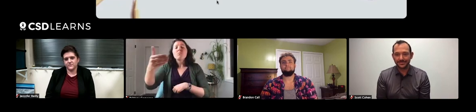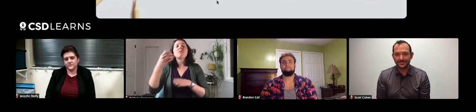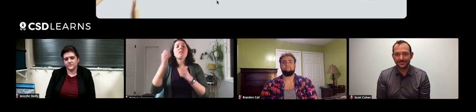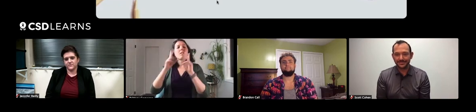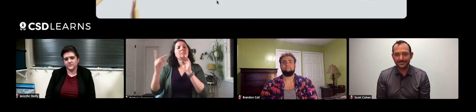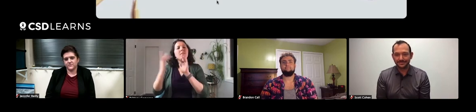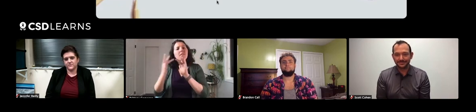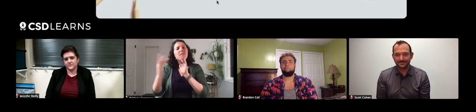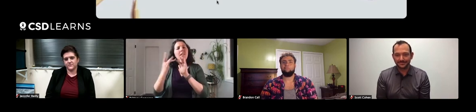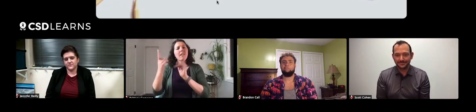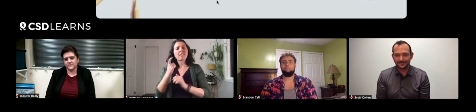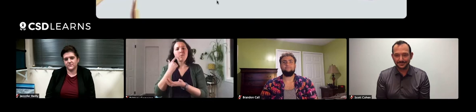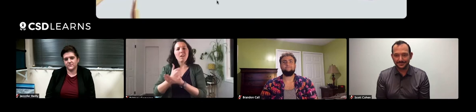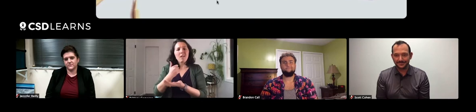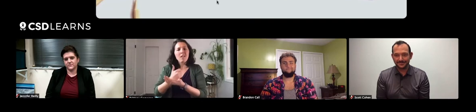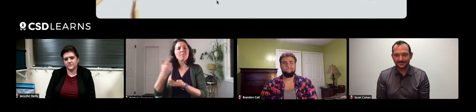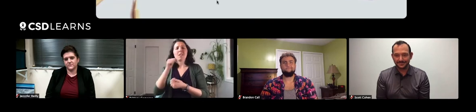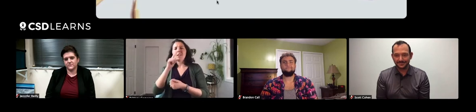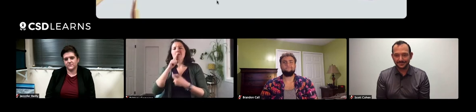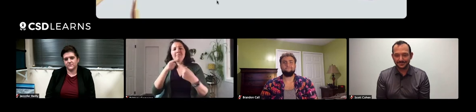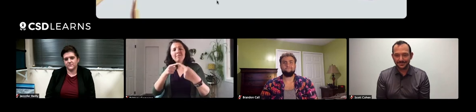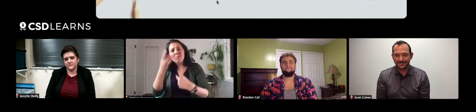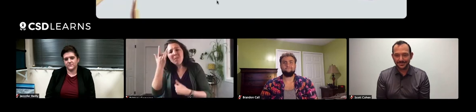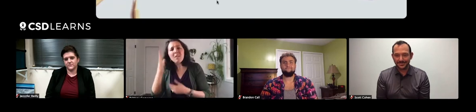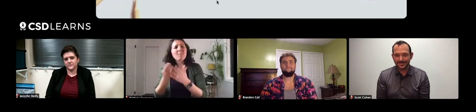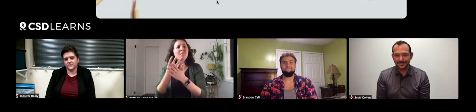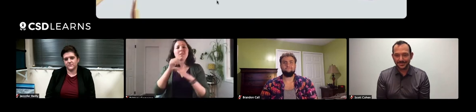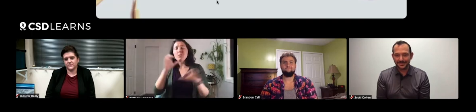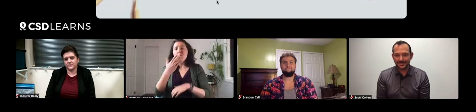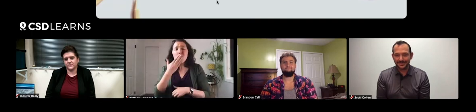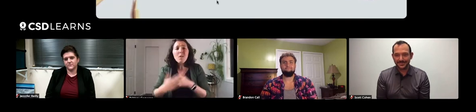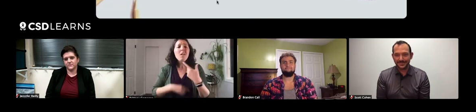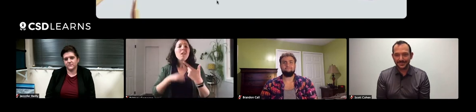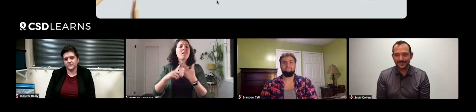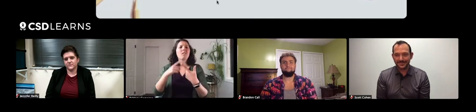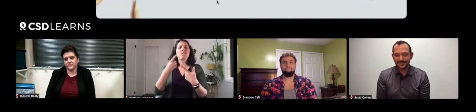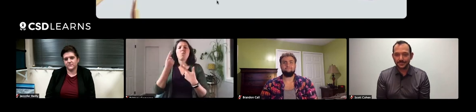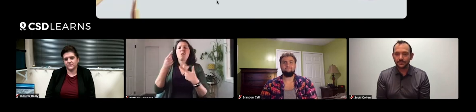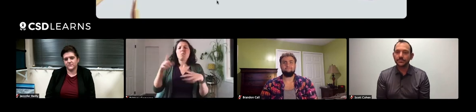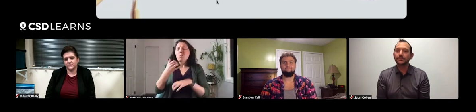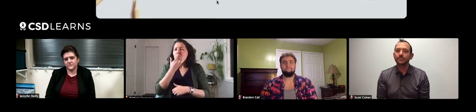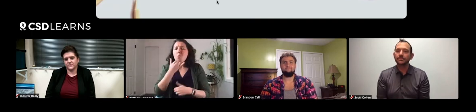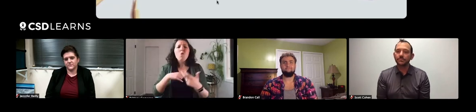And through my postings, people would reach out to me and ask me questions about why their certain house plants were struggling,